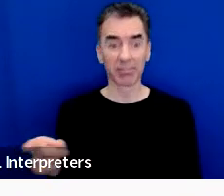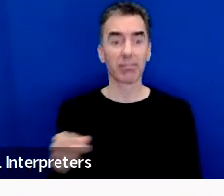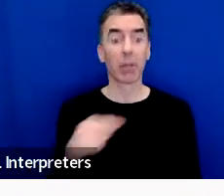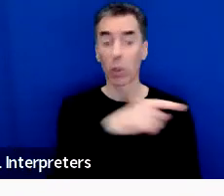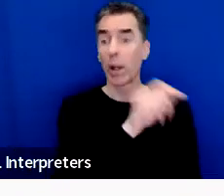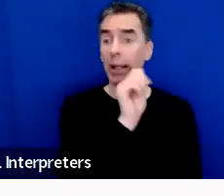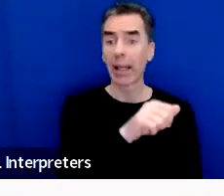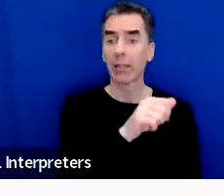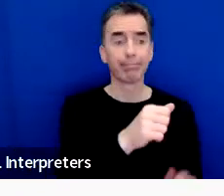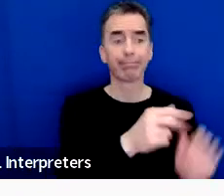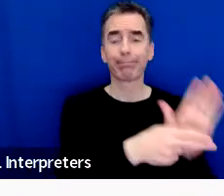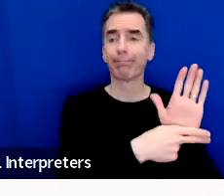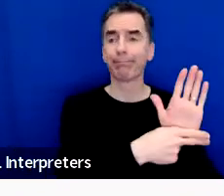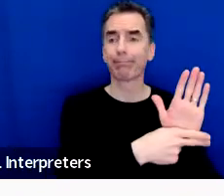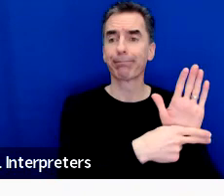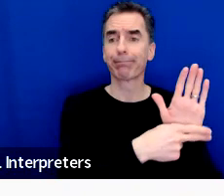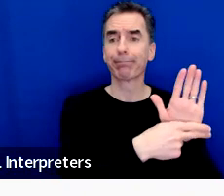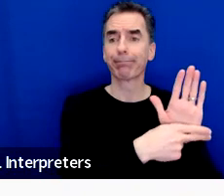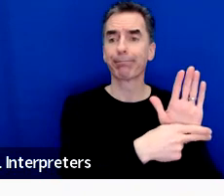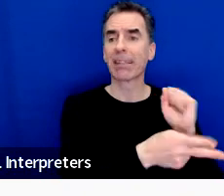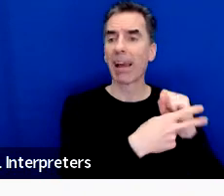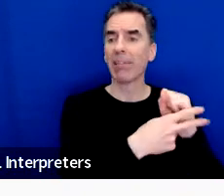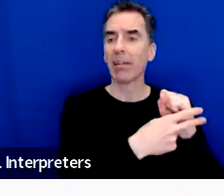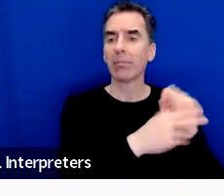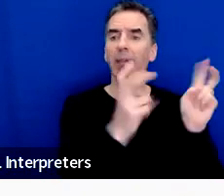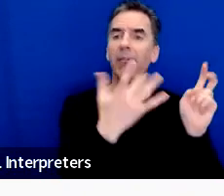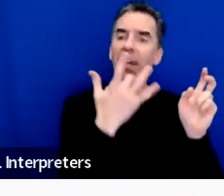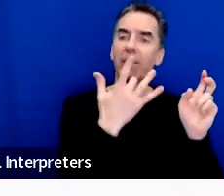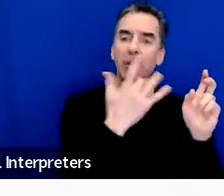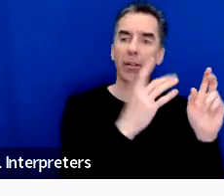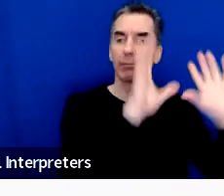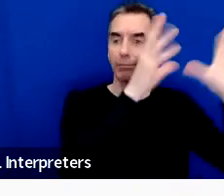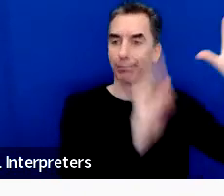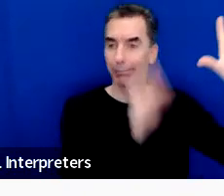if they wanted to they can also search through titles.